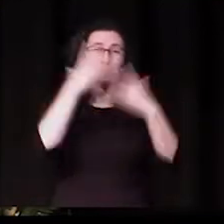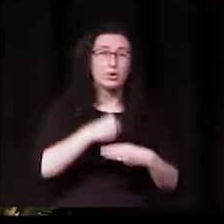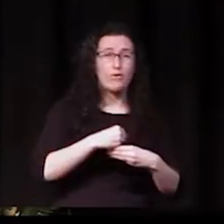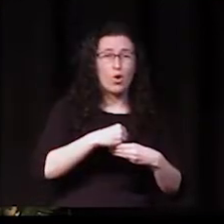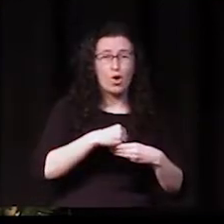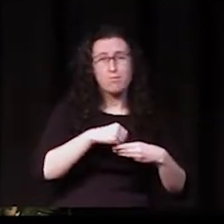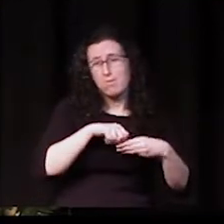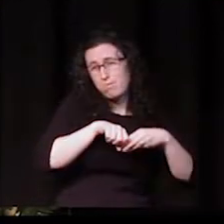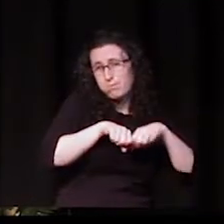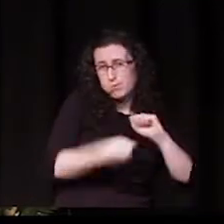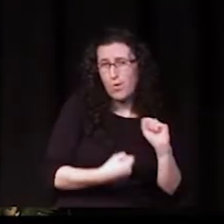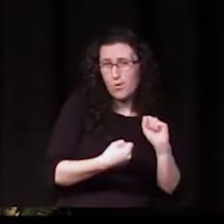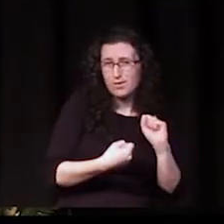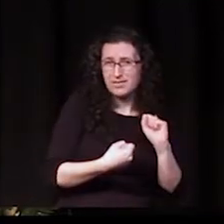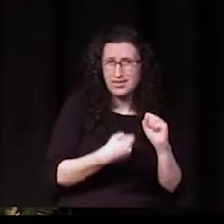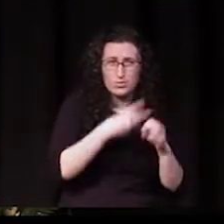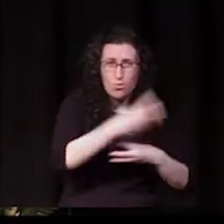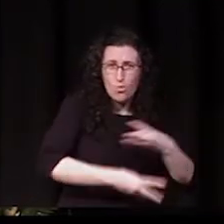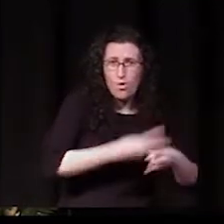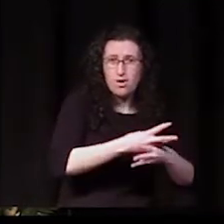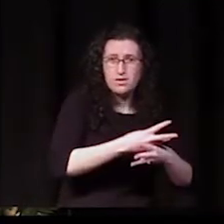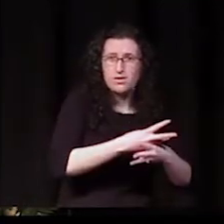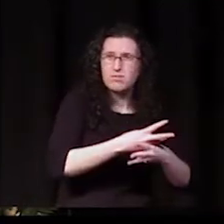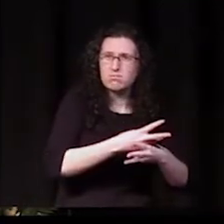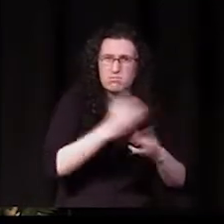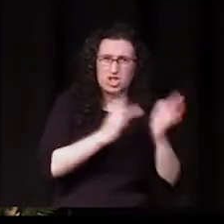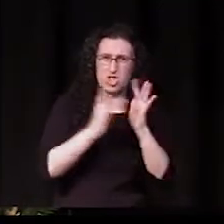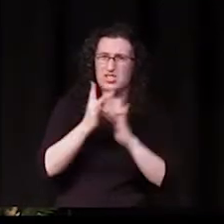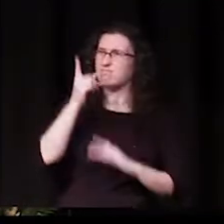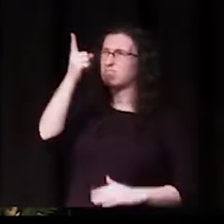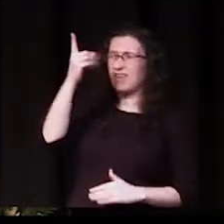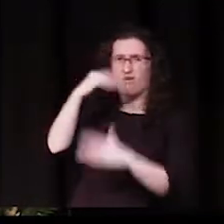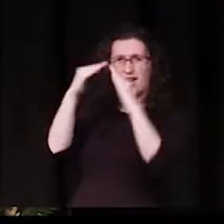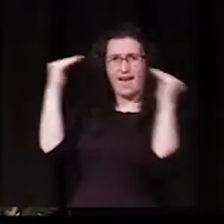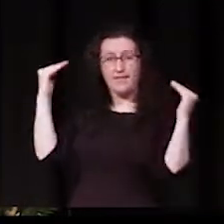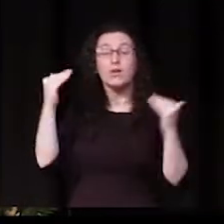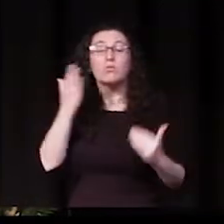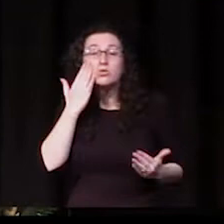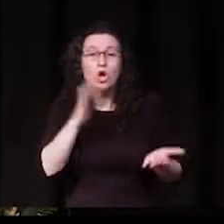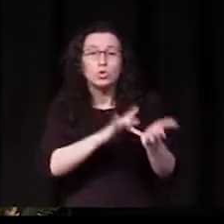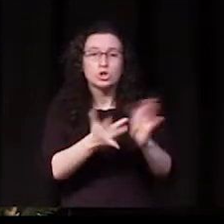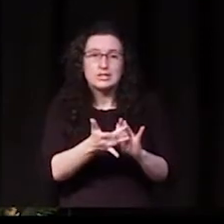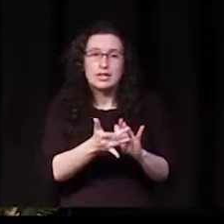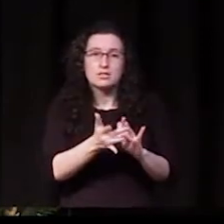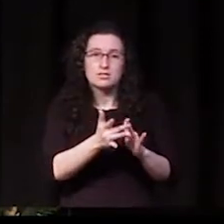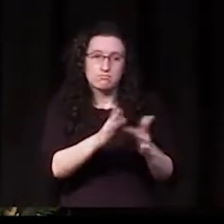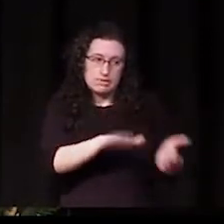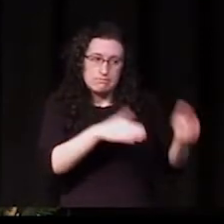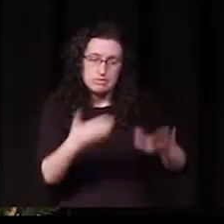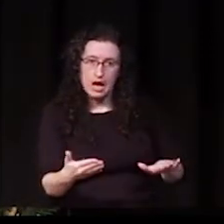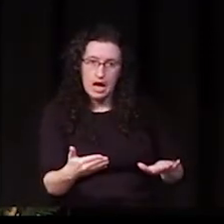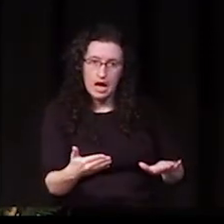when He is God in Heaven? We know that Jesus died, and He rose again, and He ascended into Heaven to be with the Father,